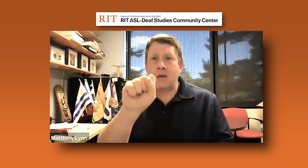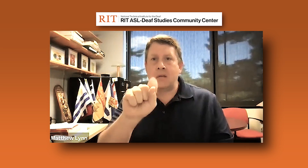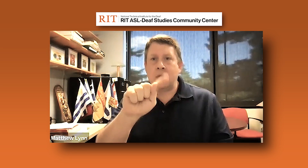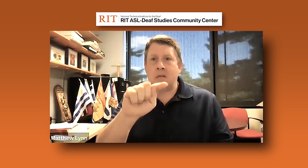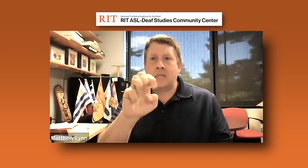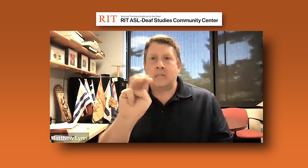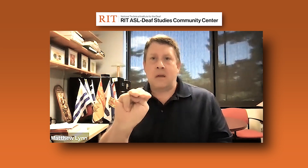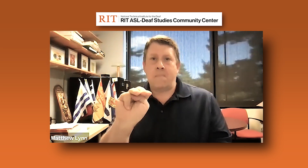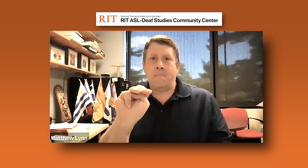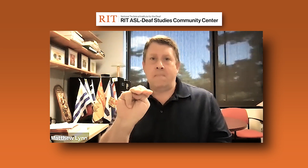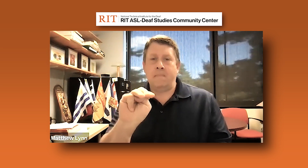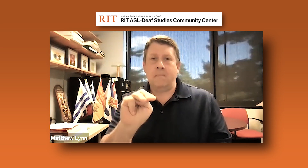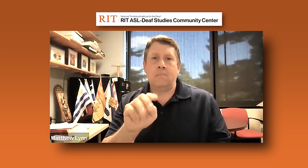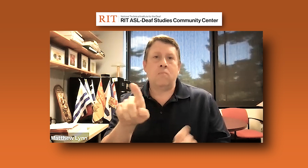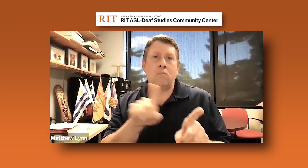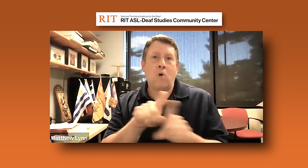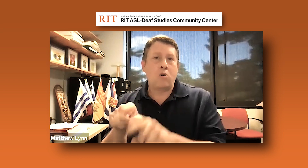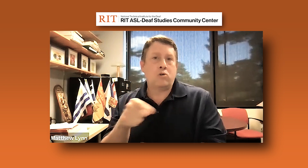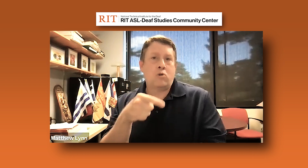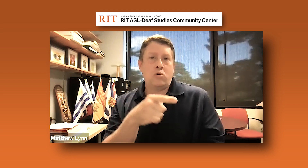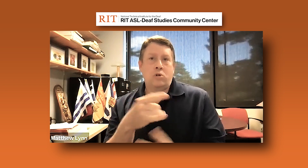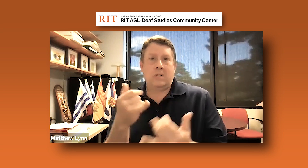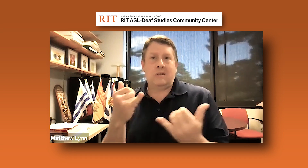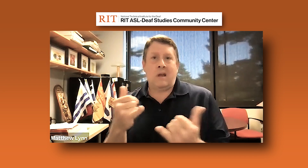the fields we refer to as STEM.